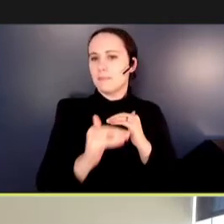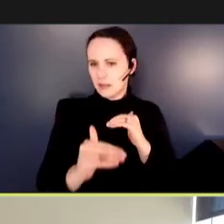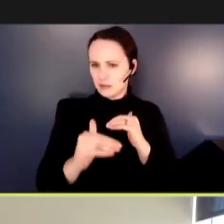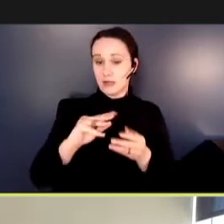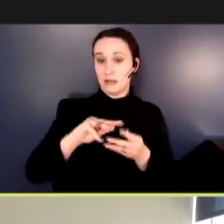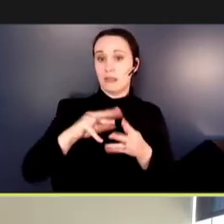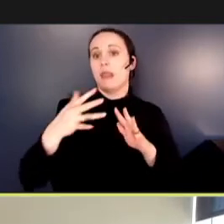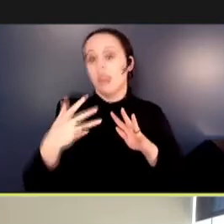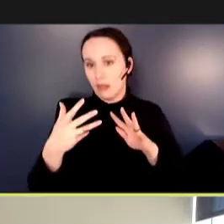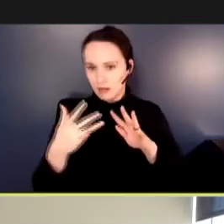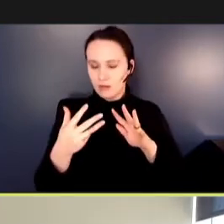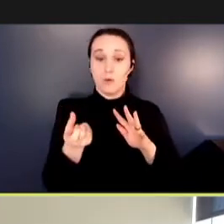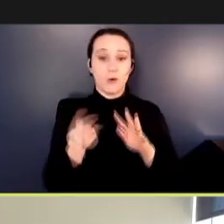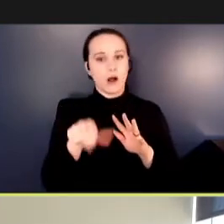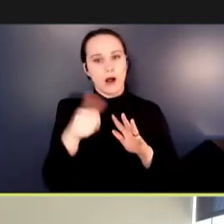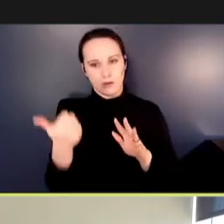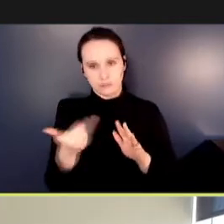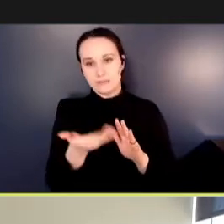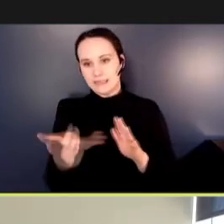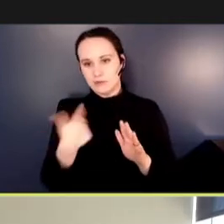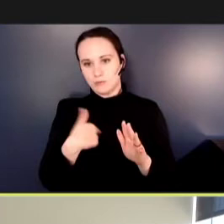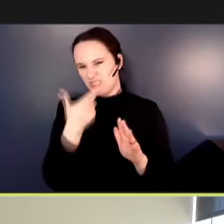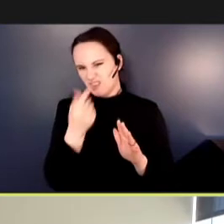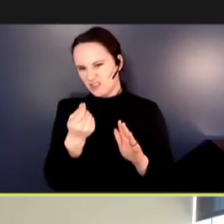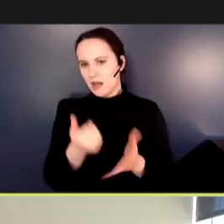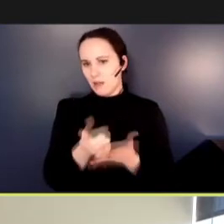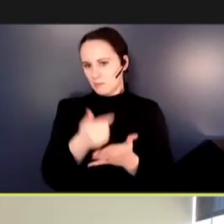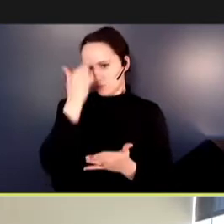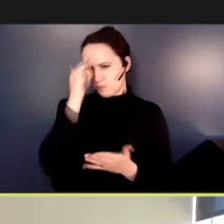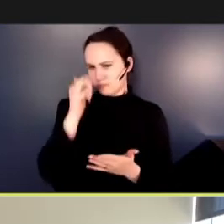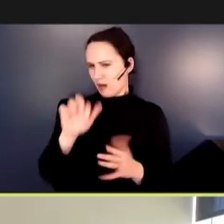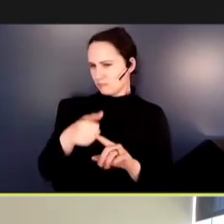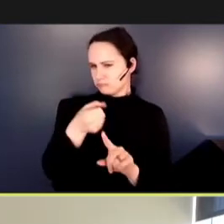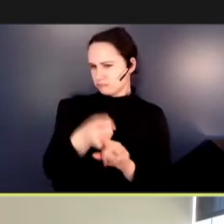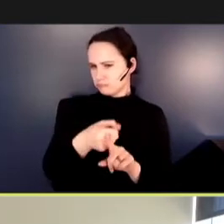or other properties that we may be interested in. We also increased the number of variants that we